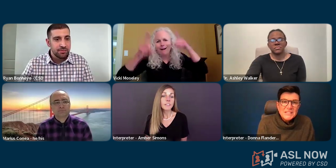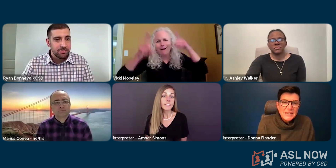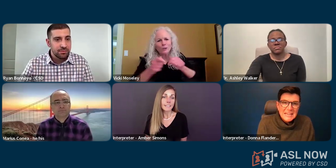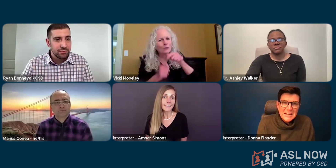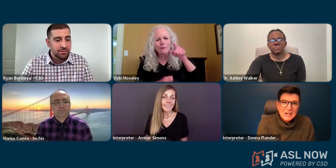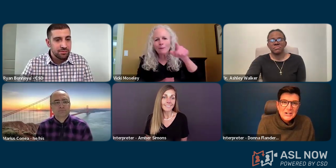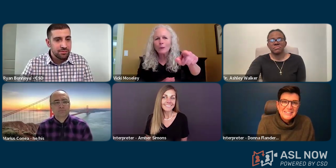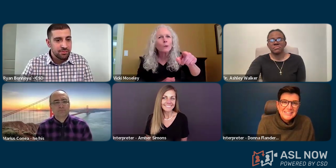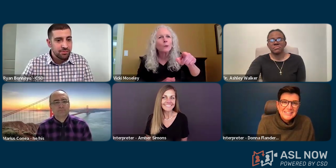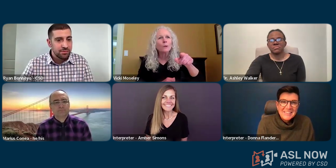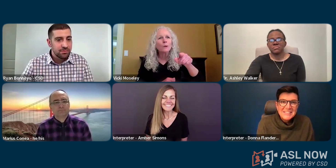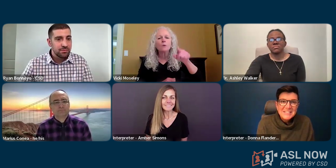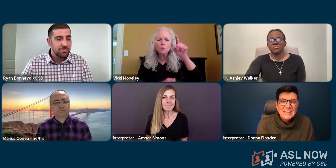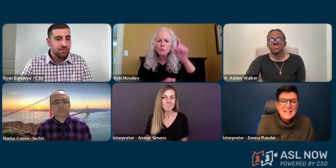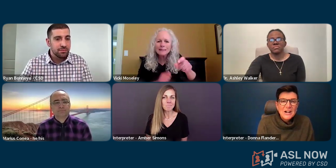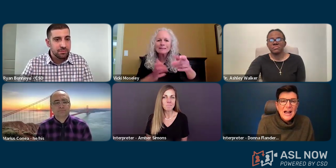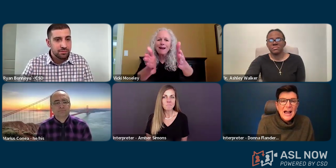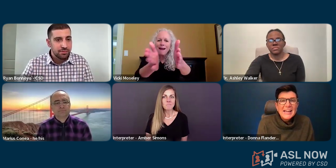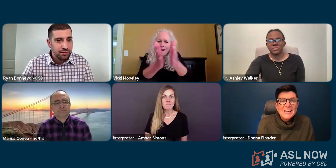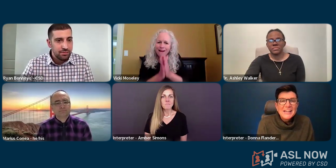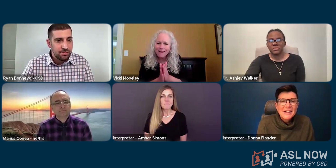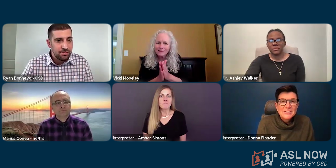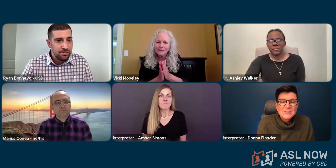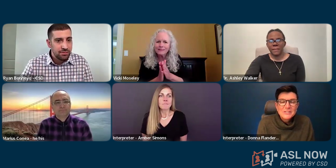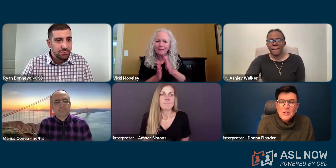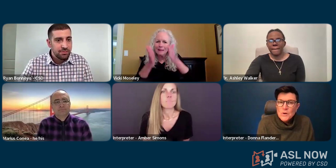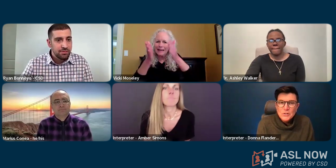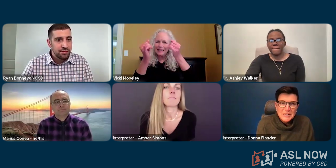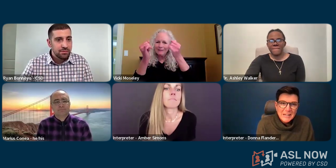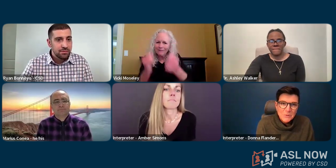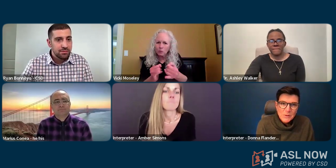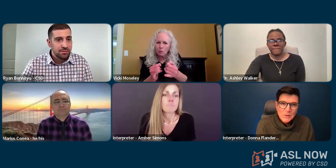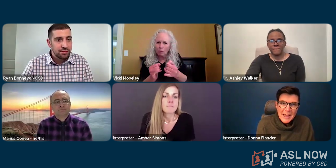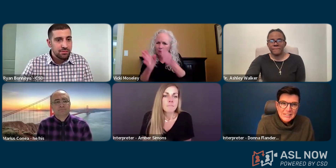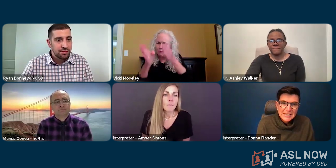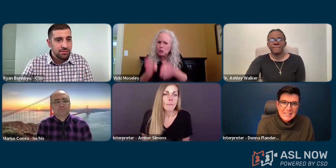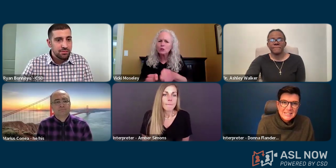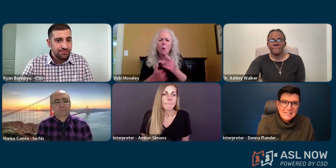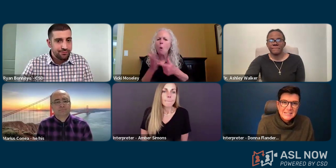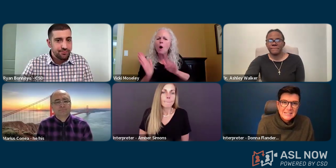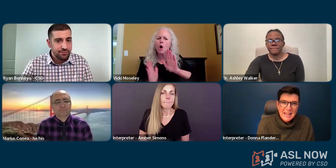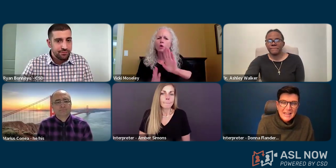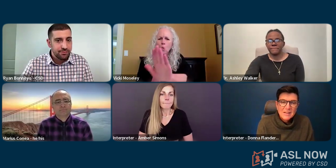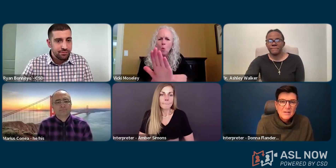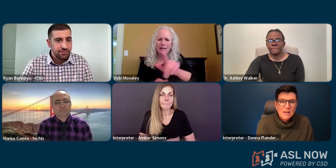This is Vicki. Yeah, this is Vickie here. I so agree with what Ashley is saying.